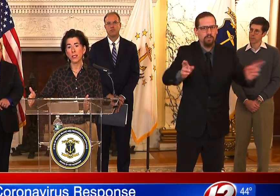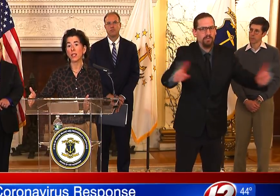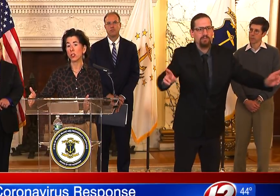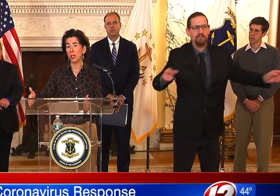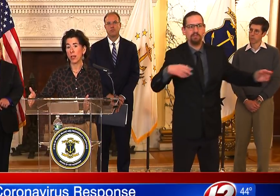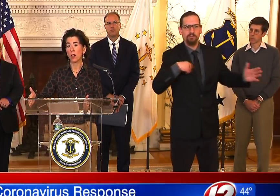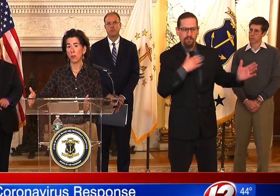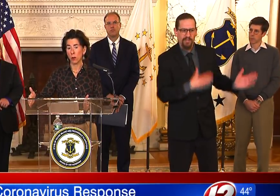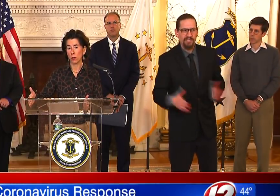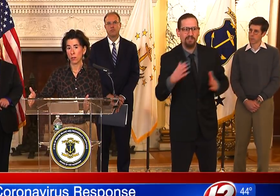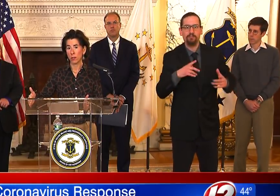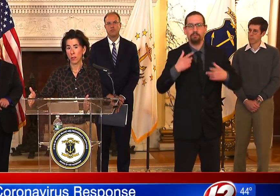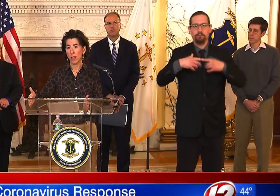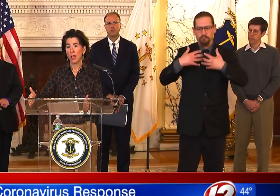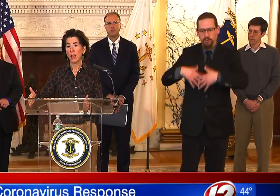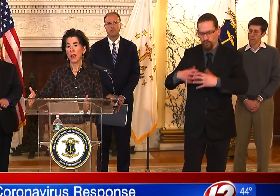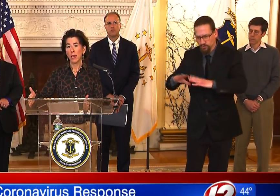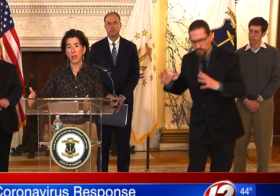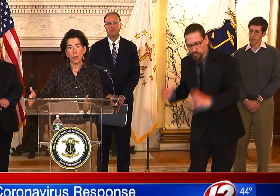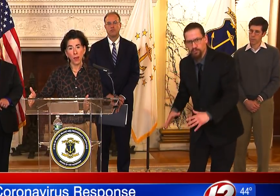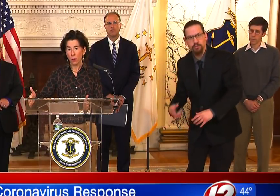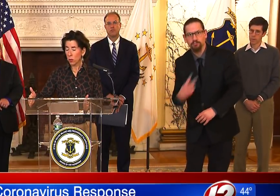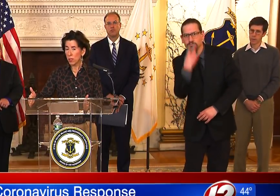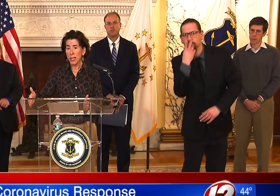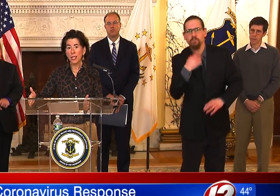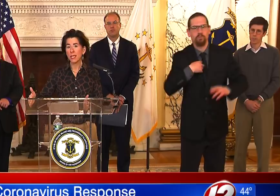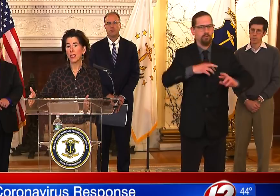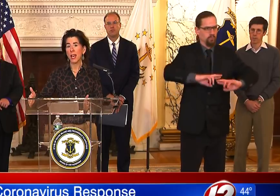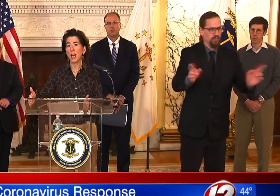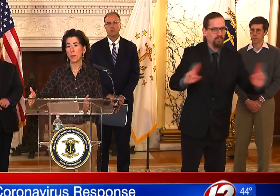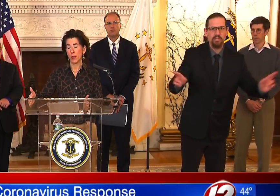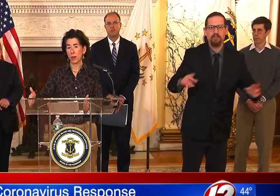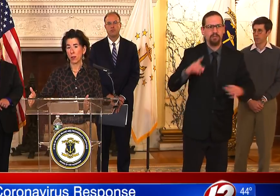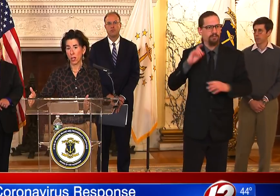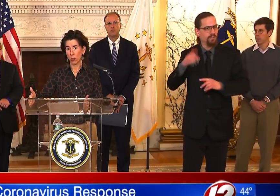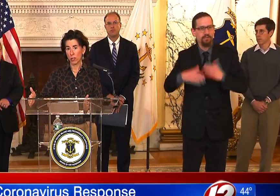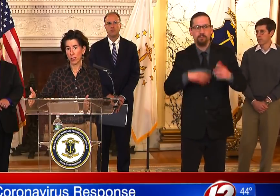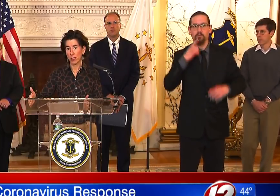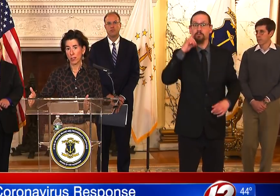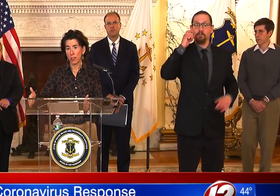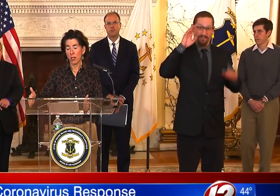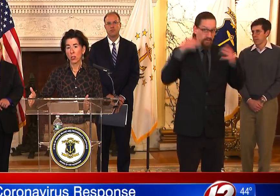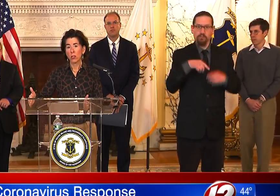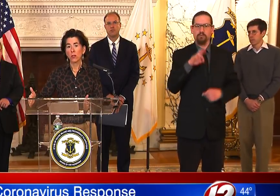BEDS IN RHODE ISLAND. WE ARE DOING THAT, SUPPORTED BY THE FEDERAL GOVERNMENT, BUT